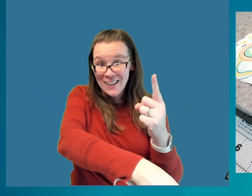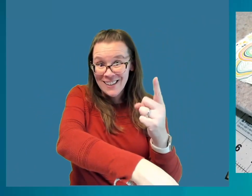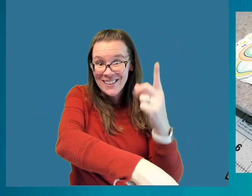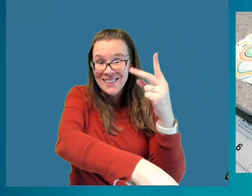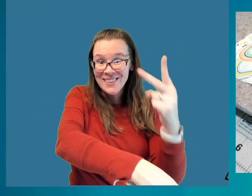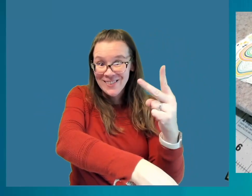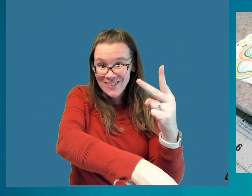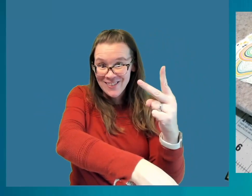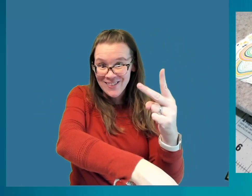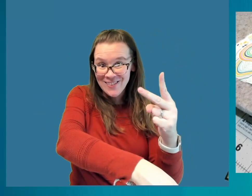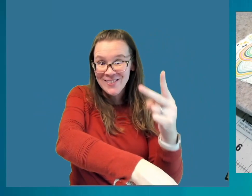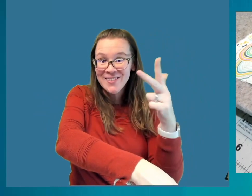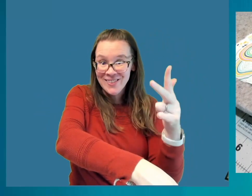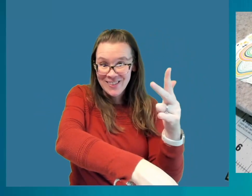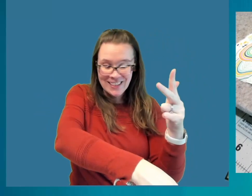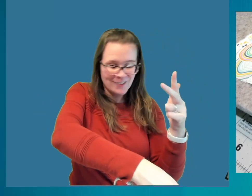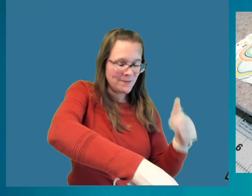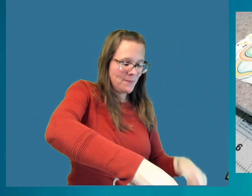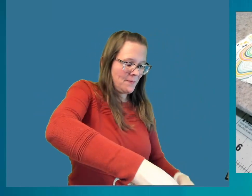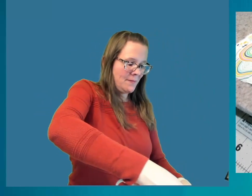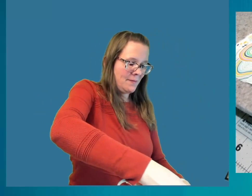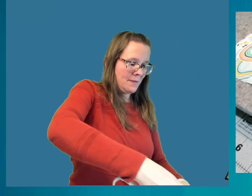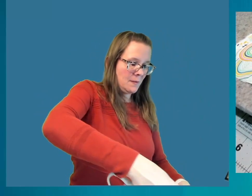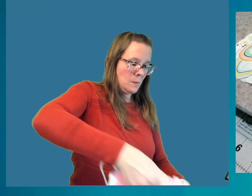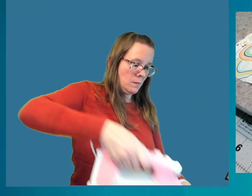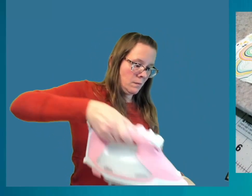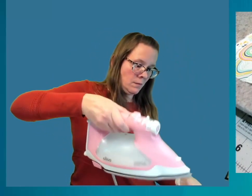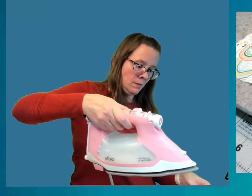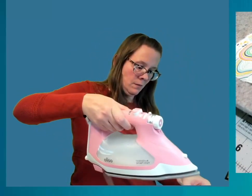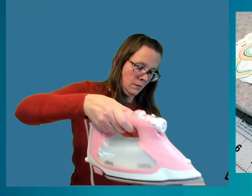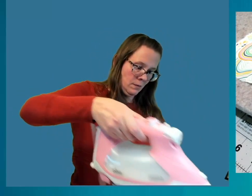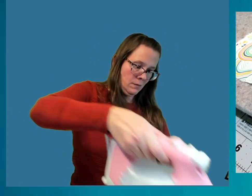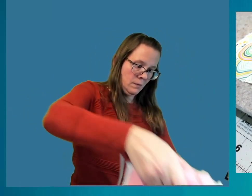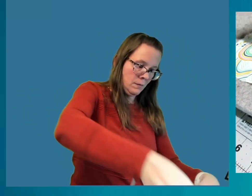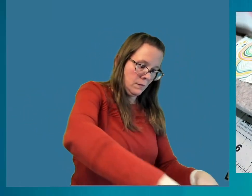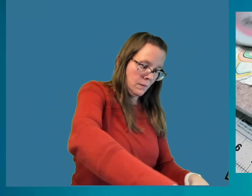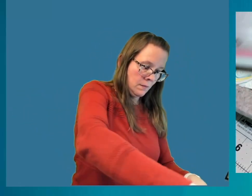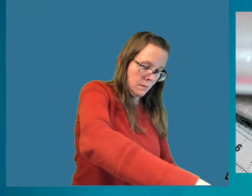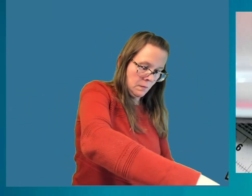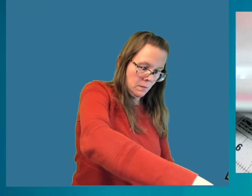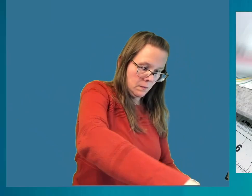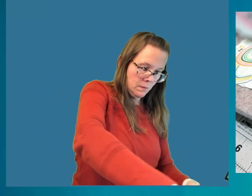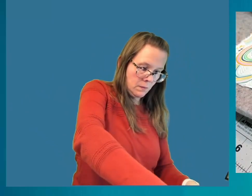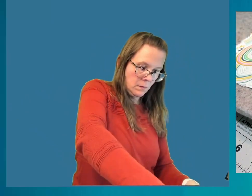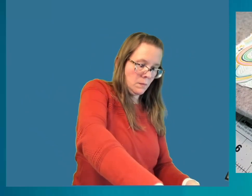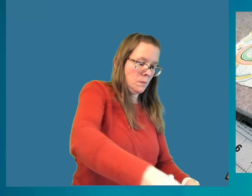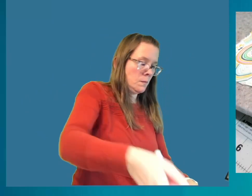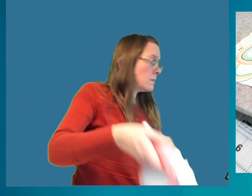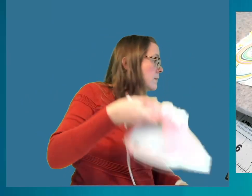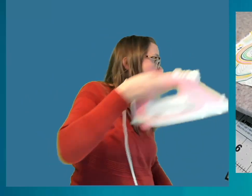So then you're going to take about 3 seconds to fuse it down. Actually I'm going to iron